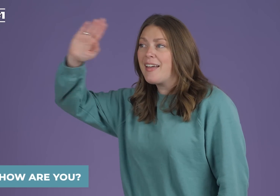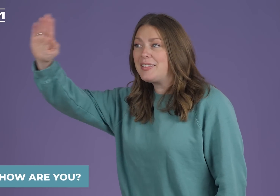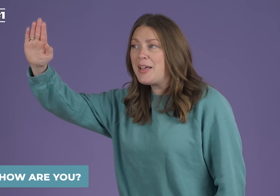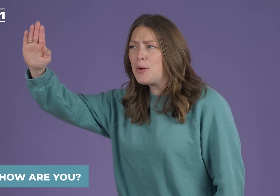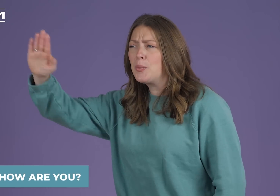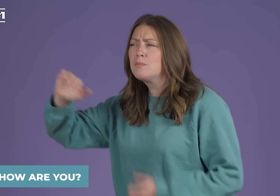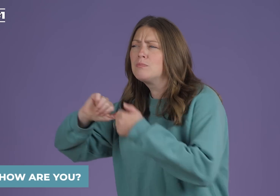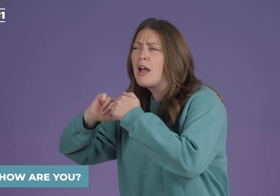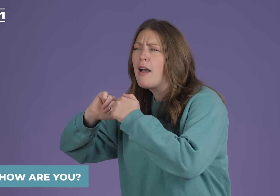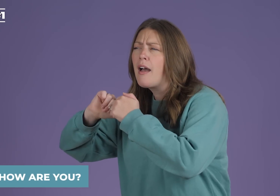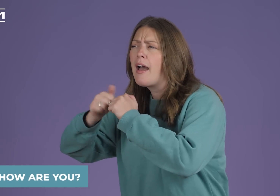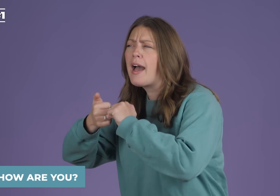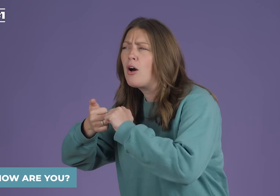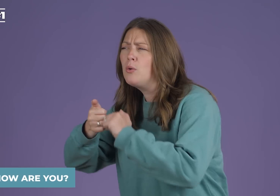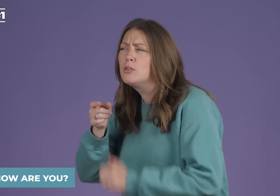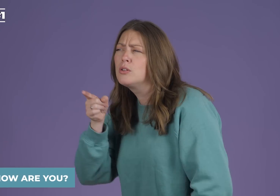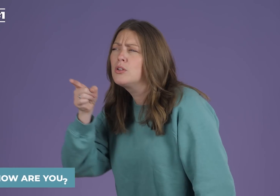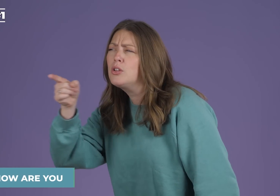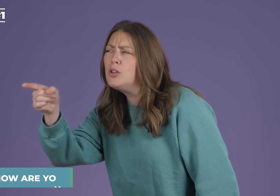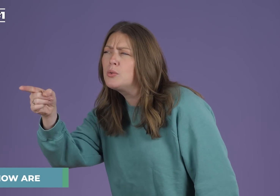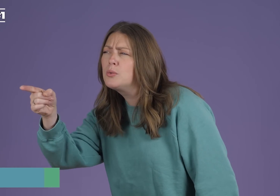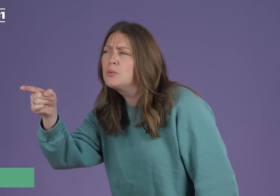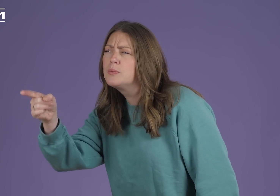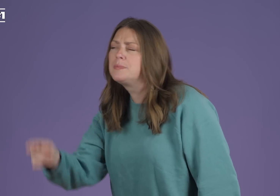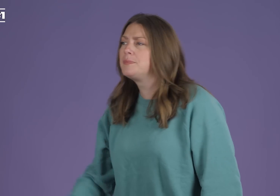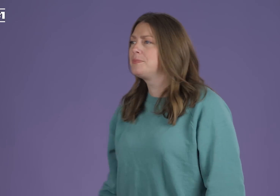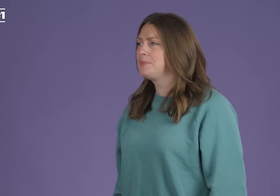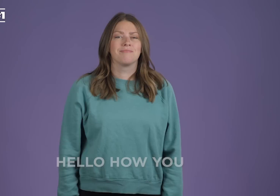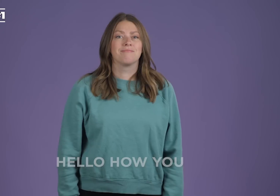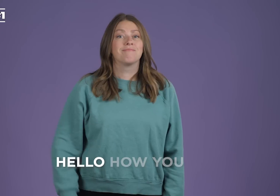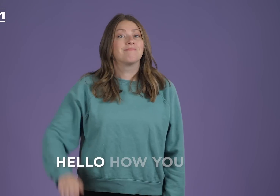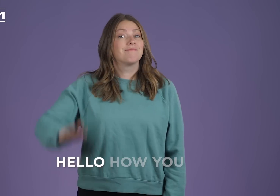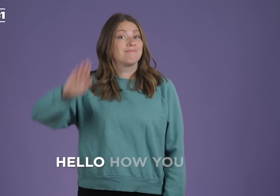Hello. How you.